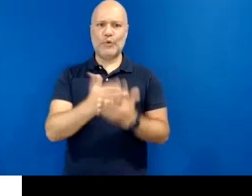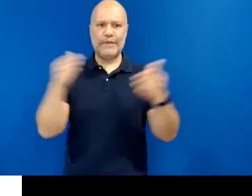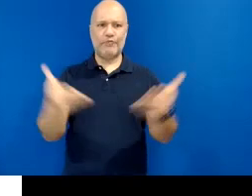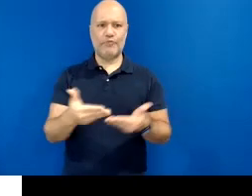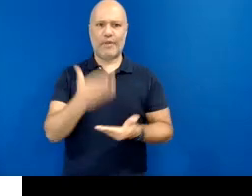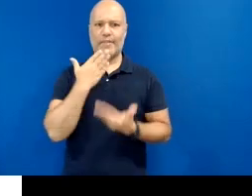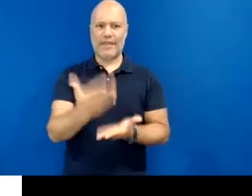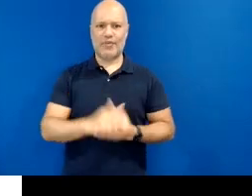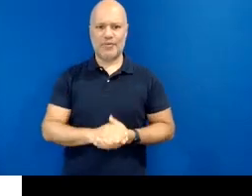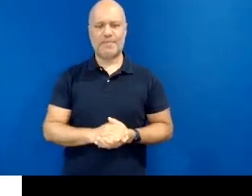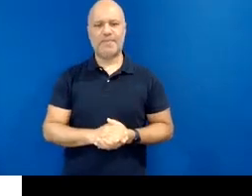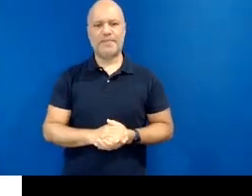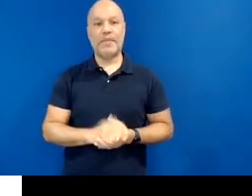I know when I start first started with